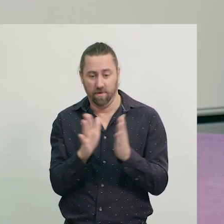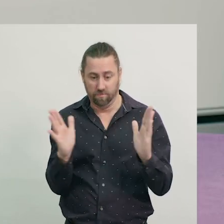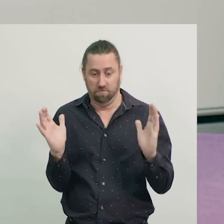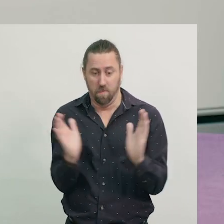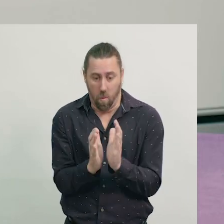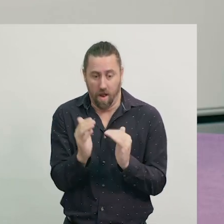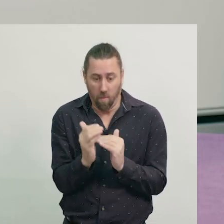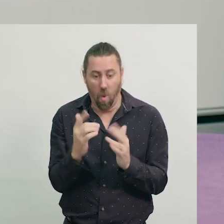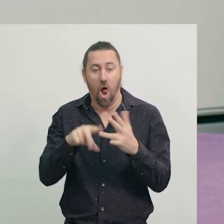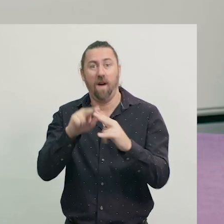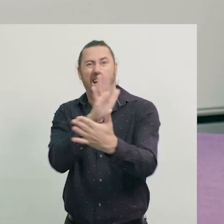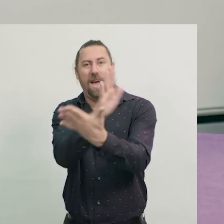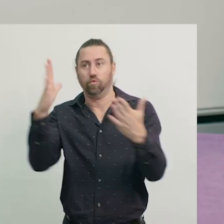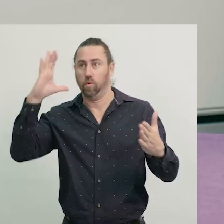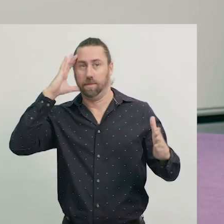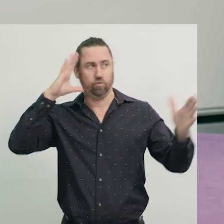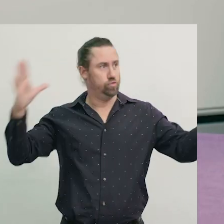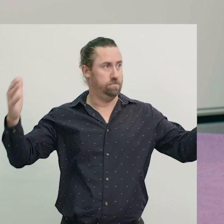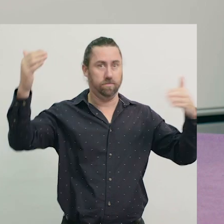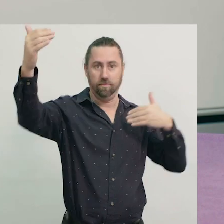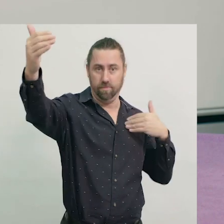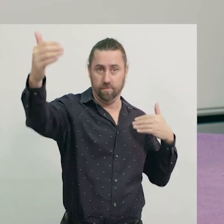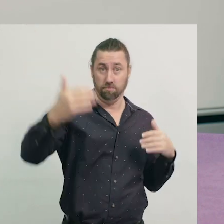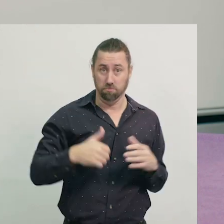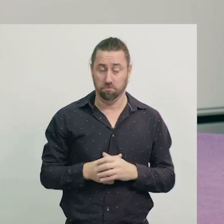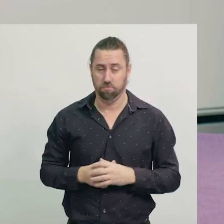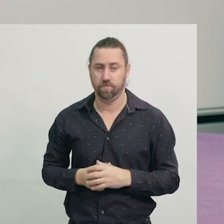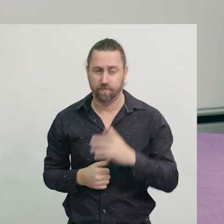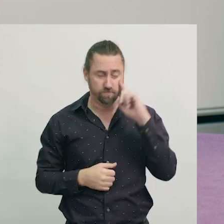Let's create our accurate scale drawing using these measurements.